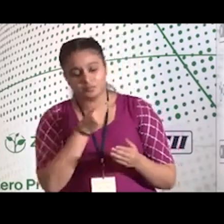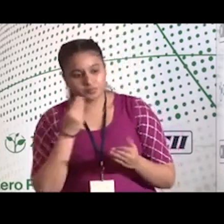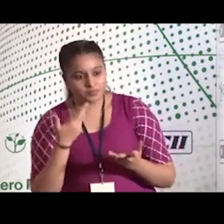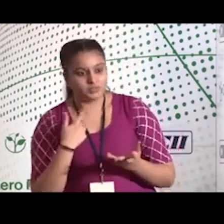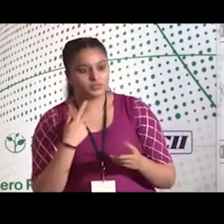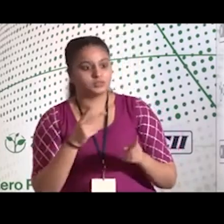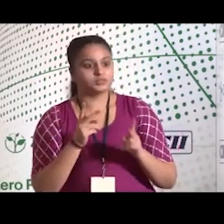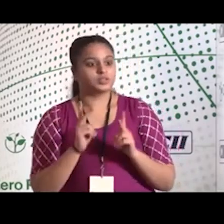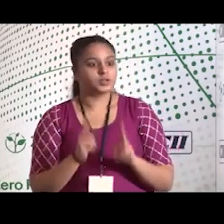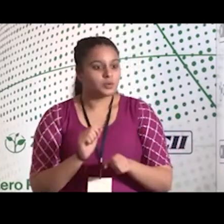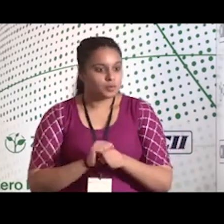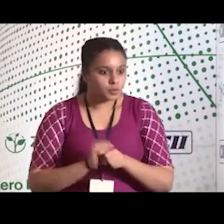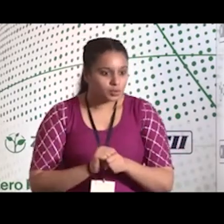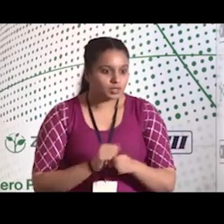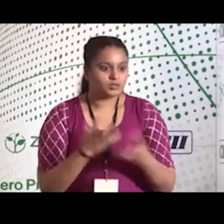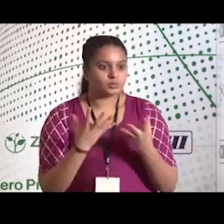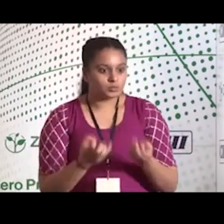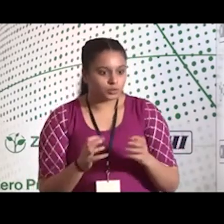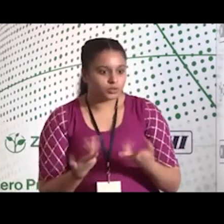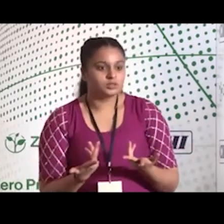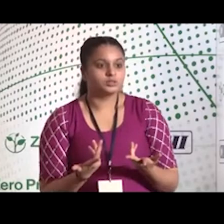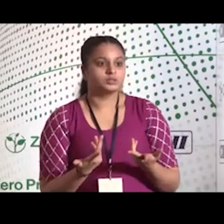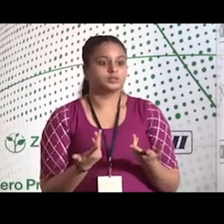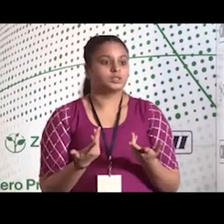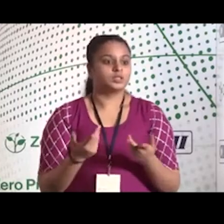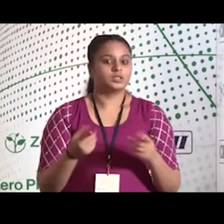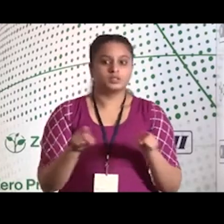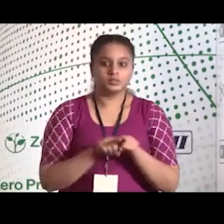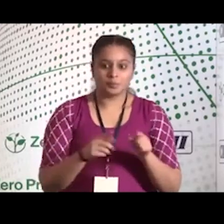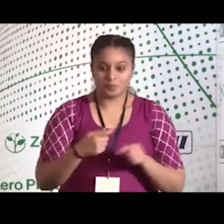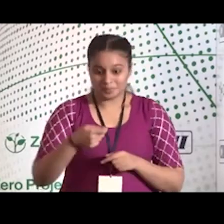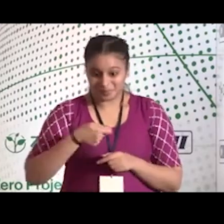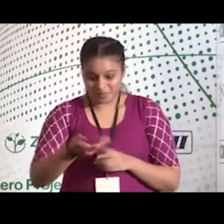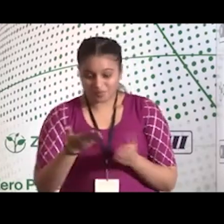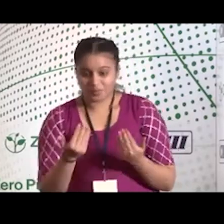And I really want to work some work and I'll bring income into the family. So